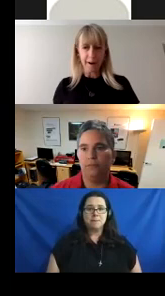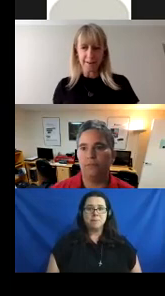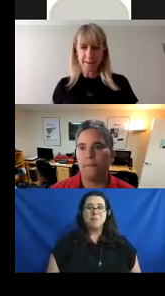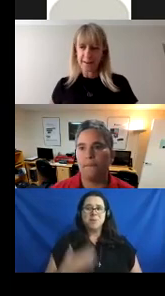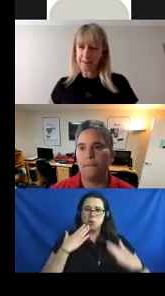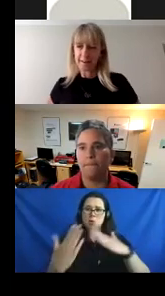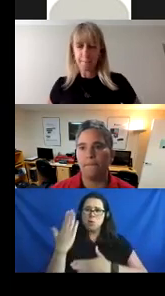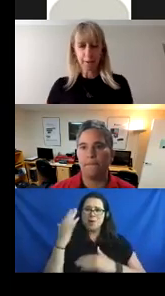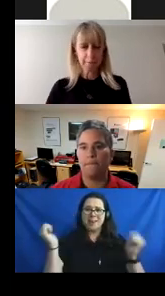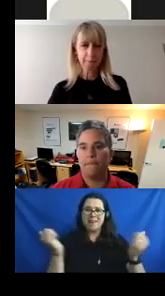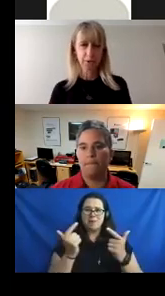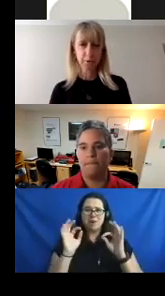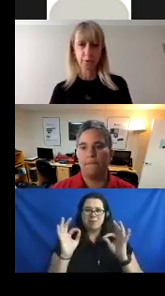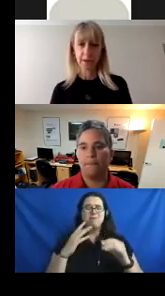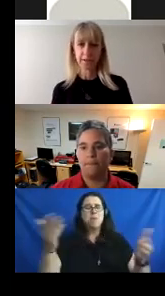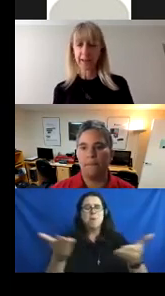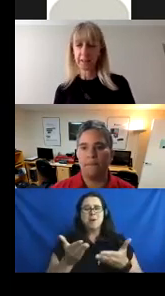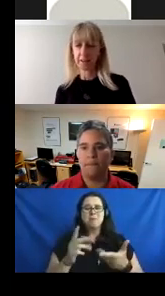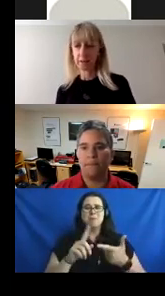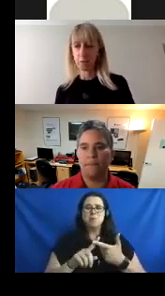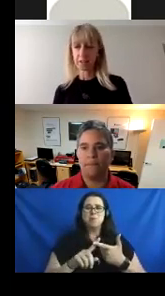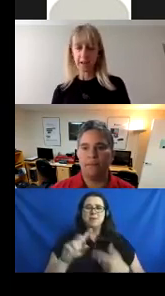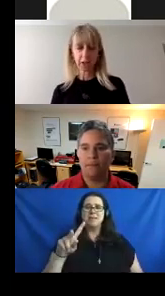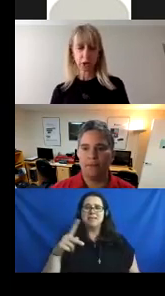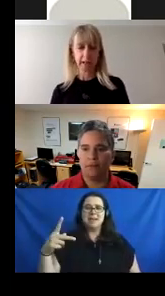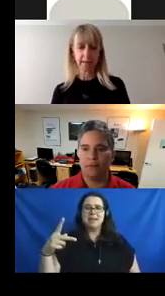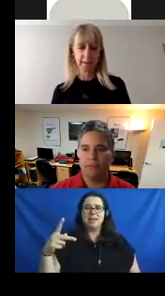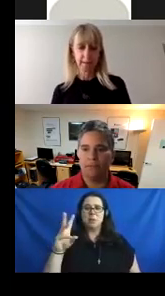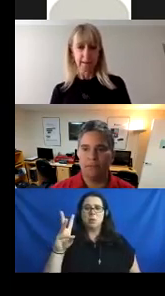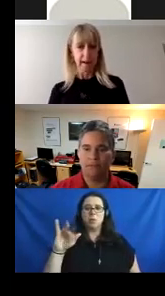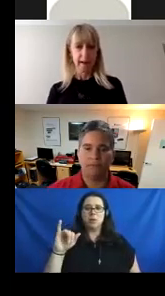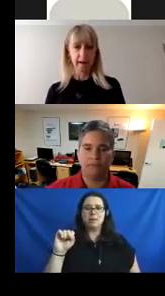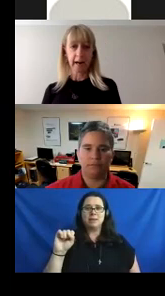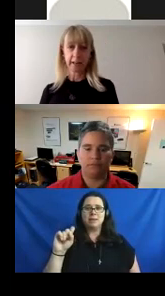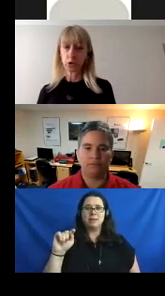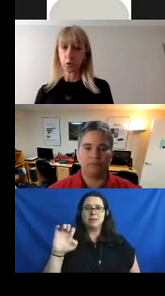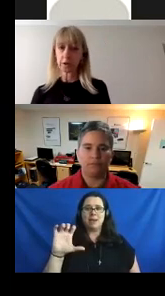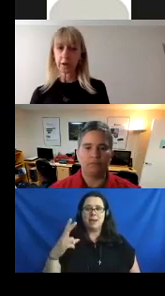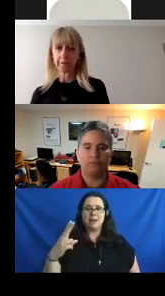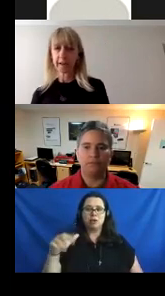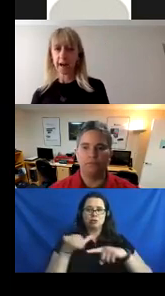Laura: GOOD MORNING, EVERYONE. WELCOME TO THE SECOND WisTECH TRAINING, A GUIDED TOUR OF